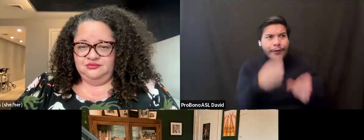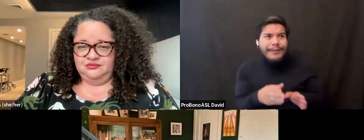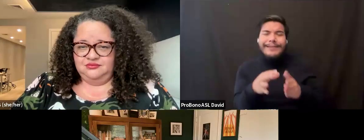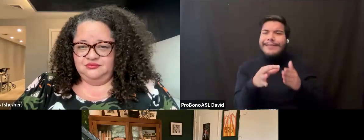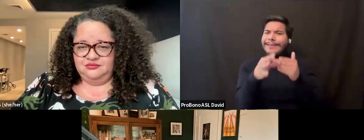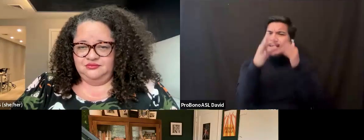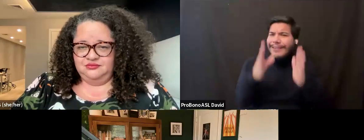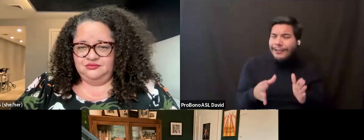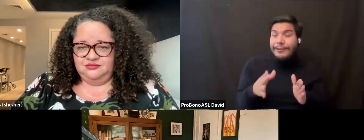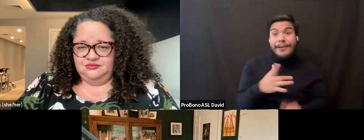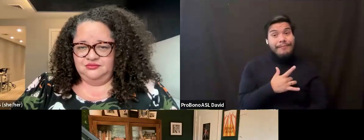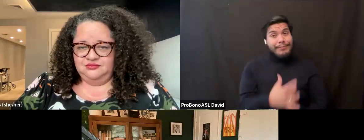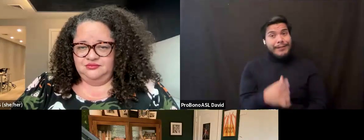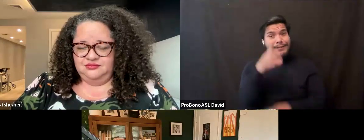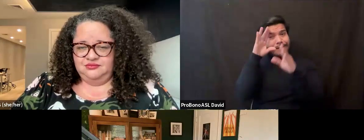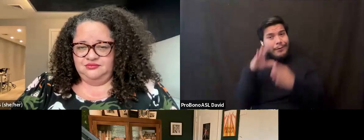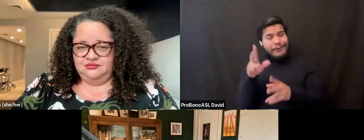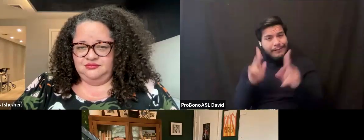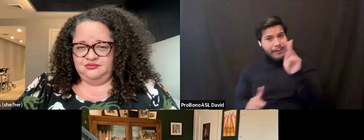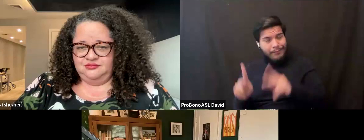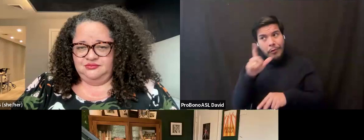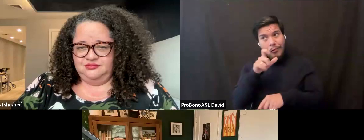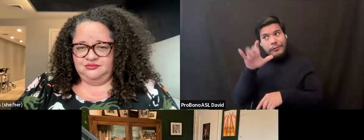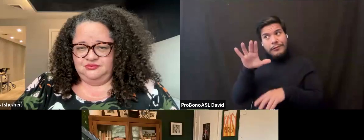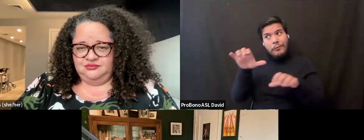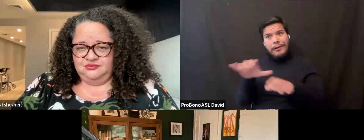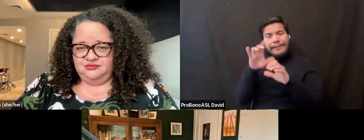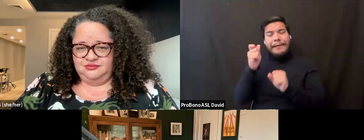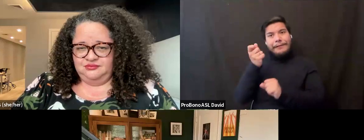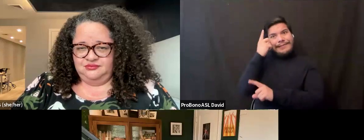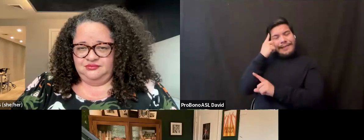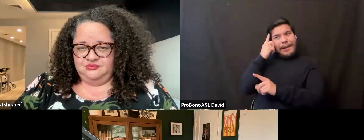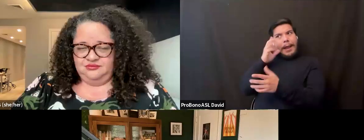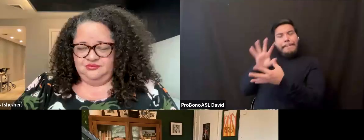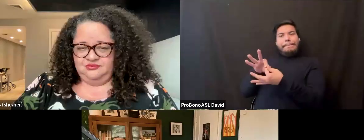and usually they focus on the people whose work they grasp the most easily. So I feel like